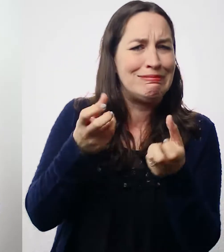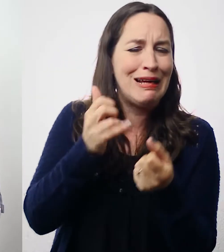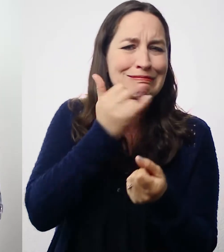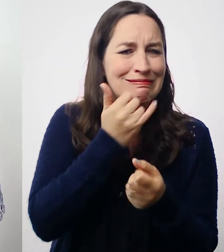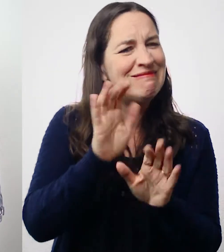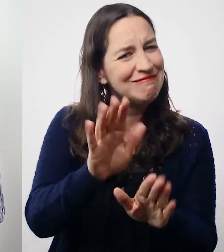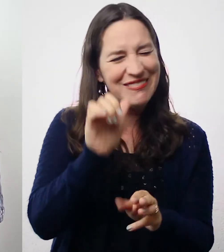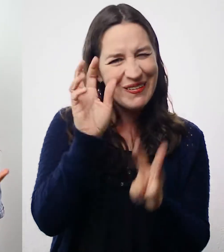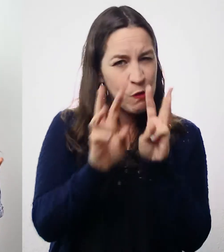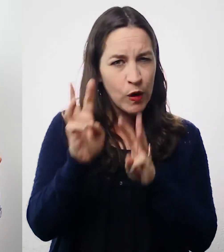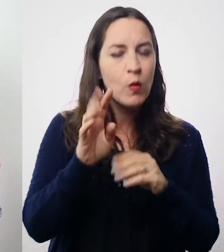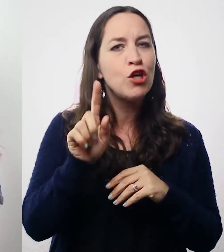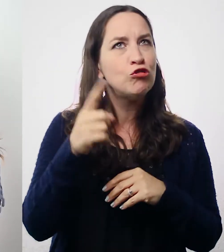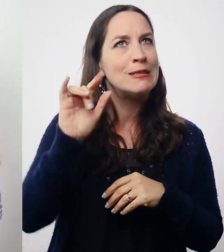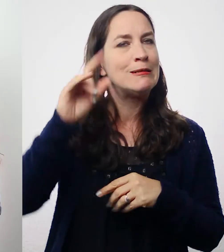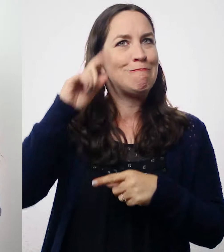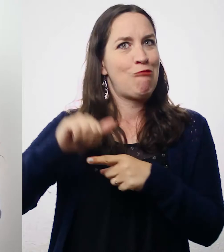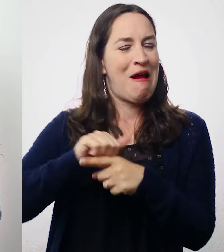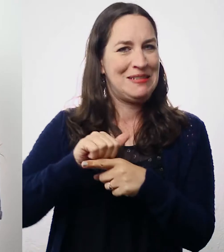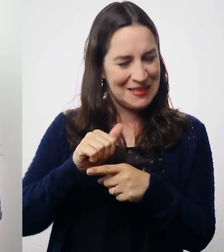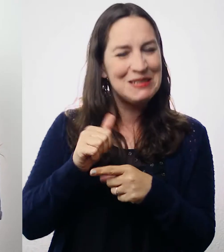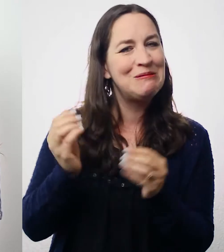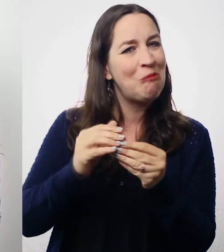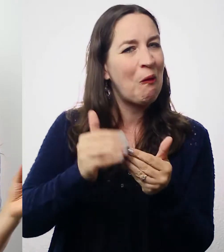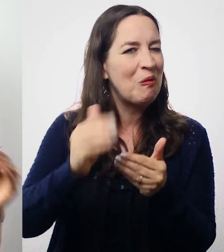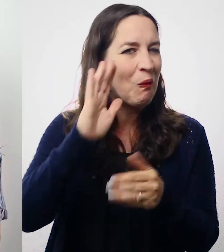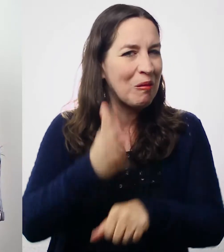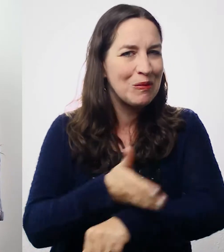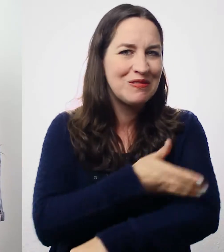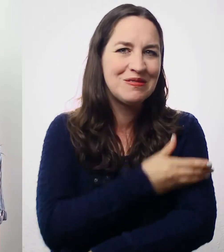yourself. Just recognize that that might be something that you need to put into your intentional practice.